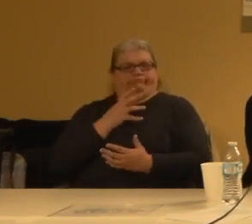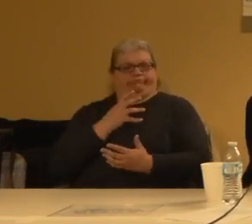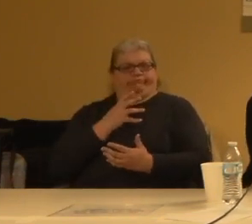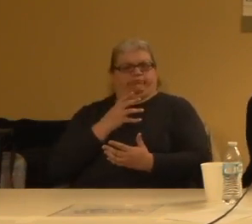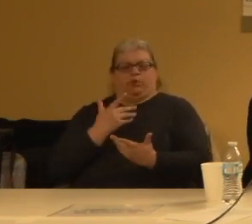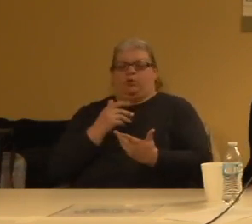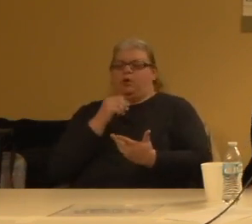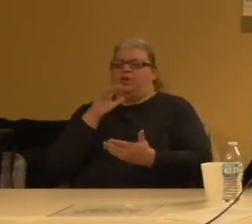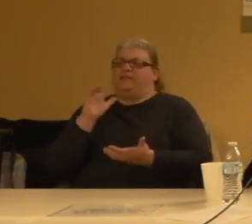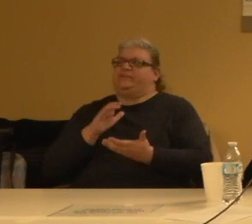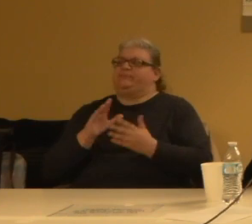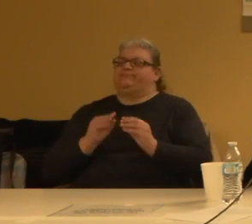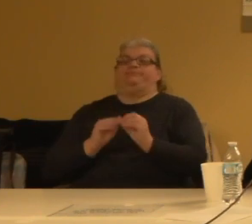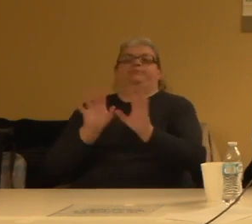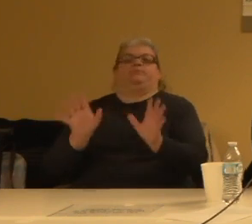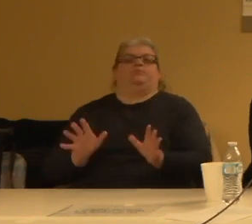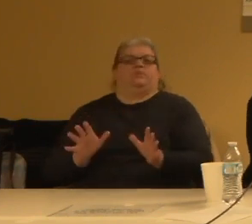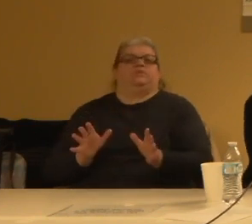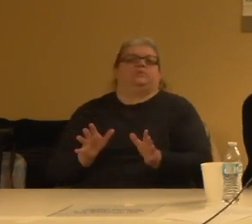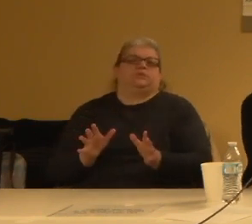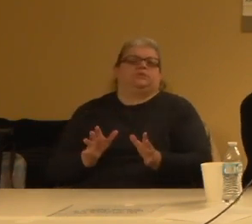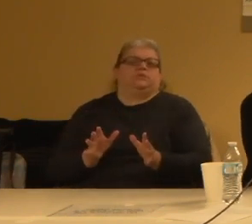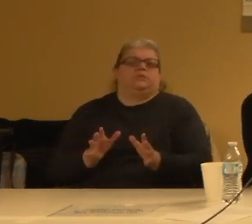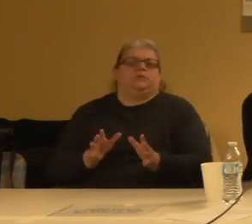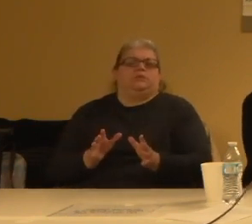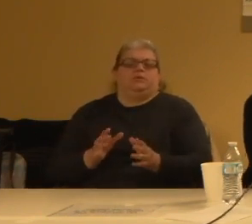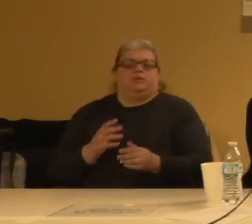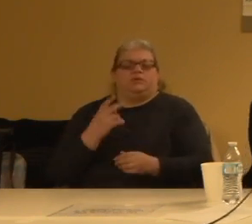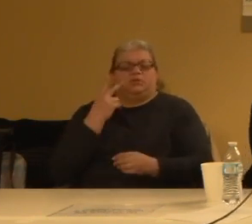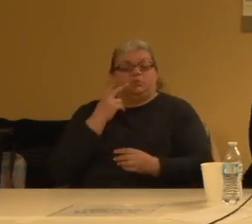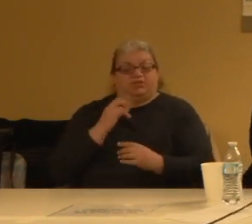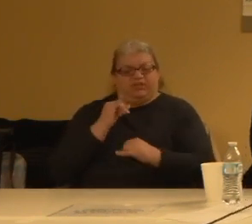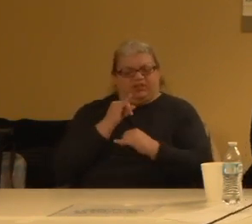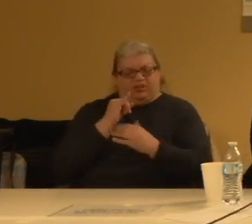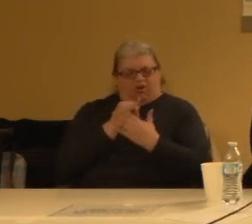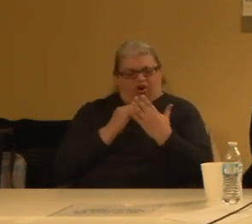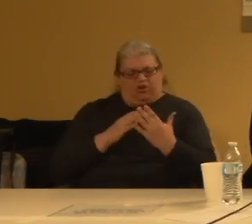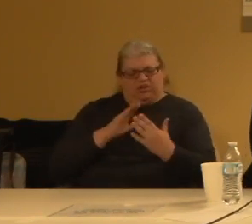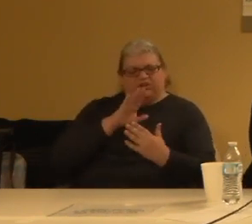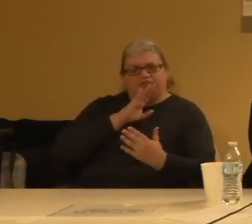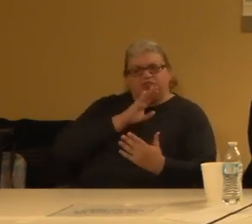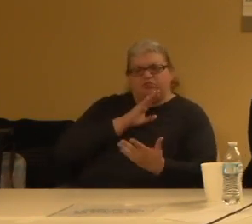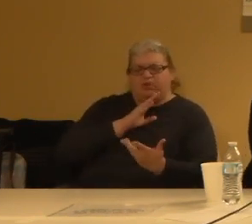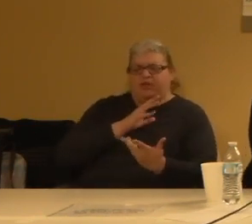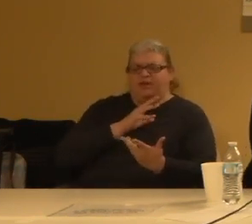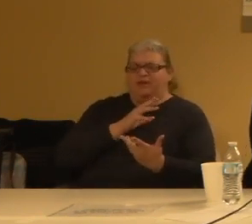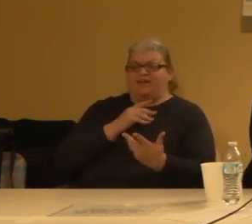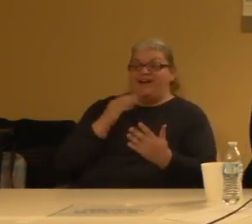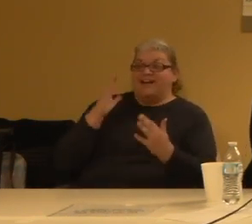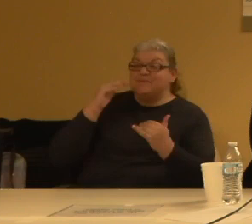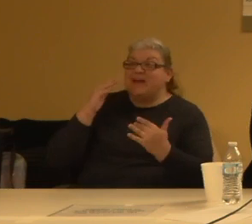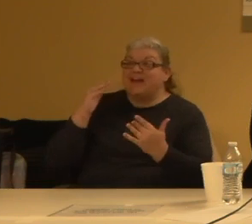you know, seeing artists frustrated, and being on the dramaturgical side of things, which is the "Let's all make this work and make, you know,